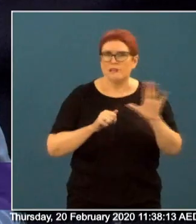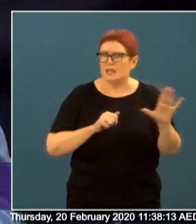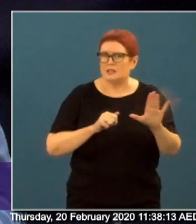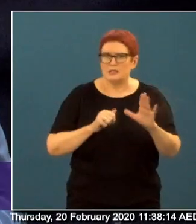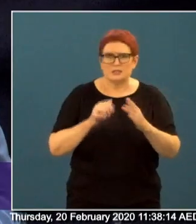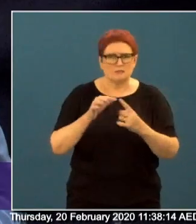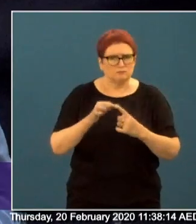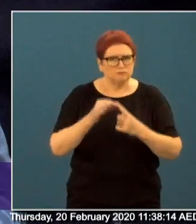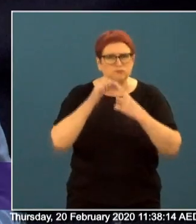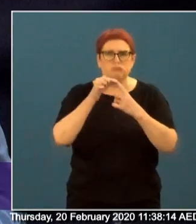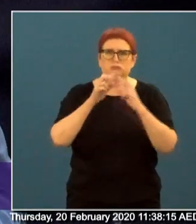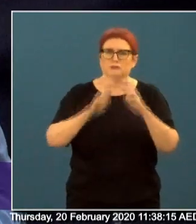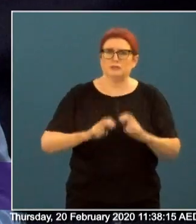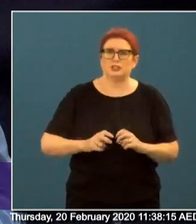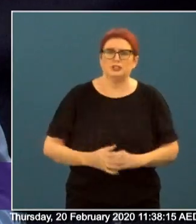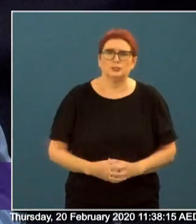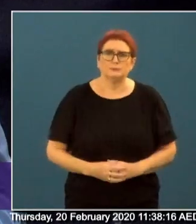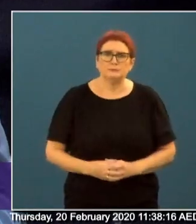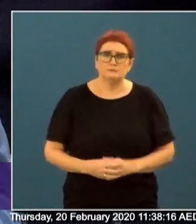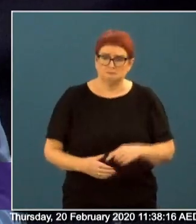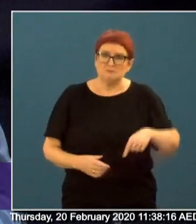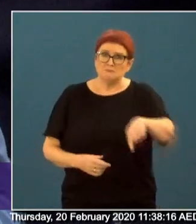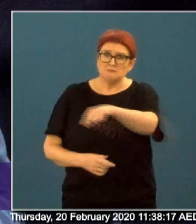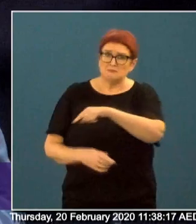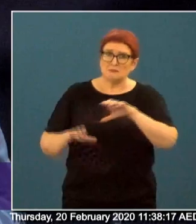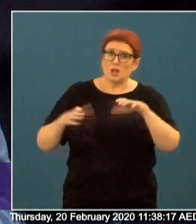was that within a relatively affluent population in northern Sydney,